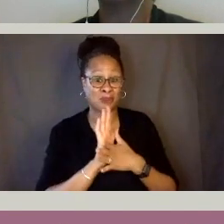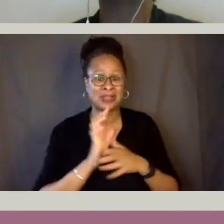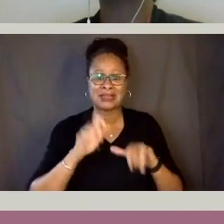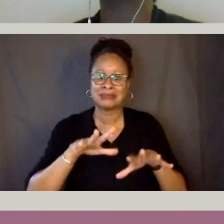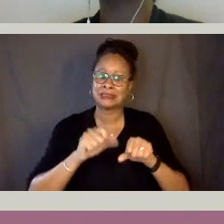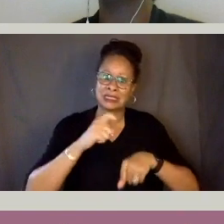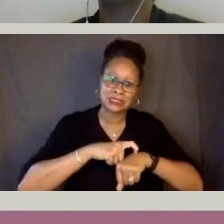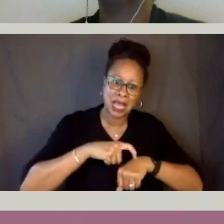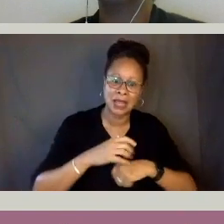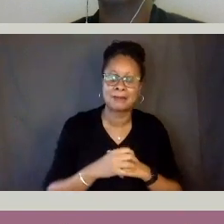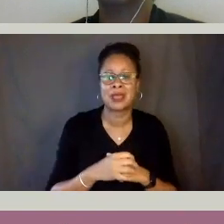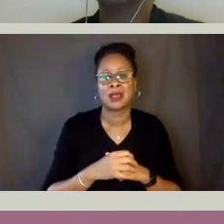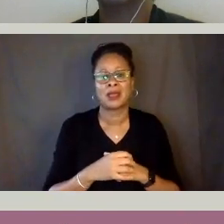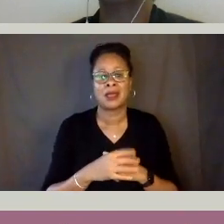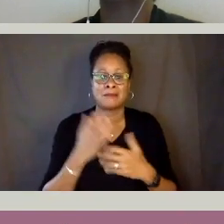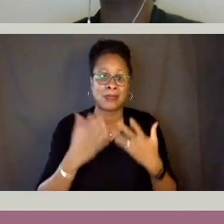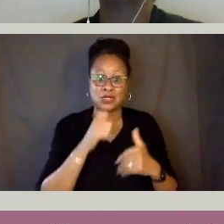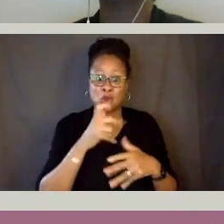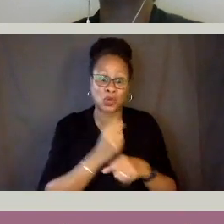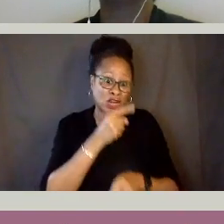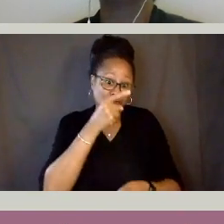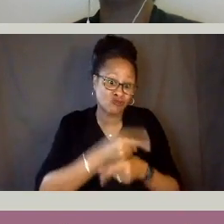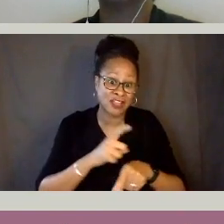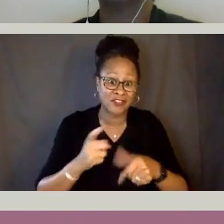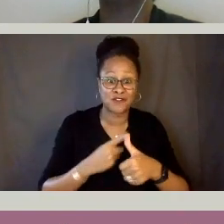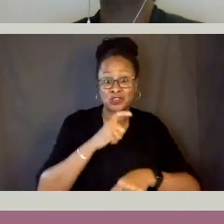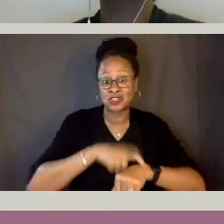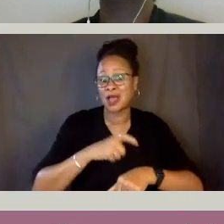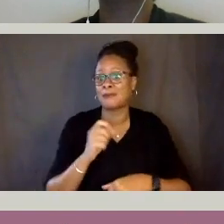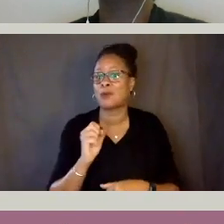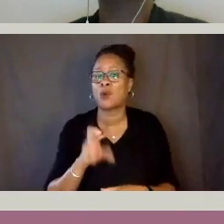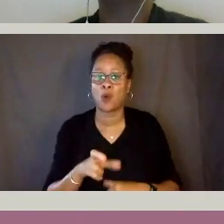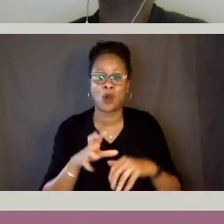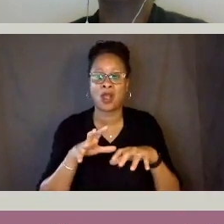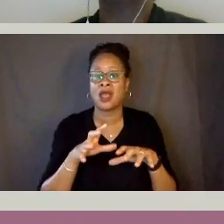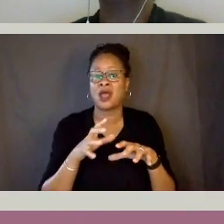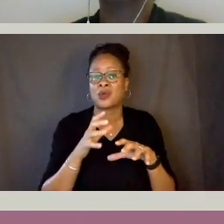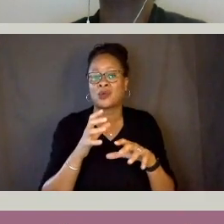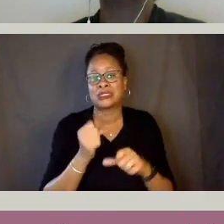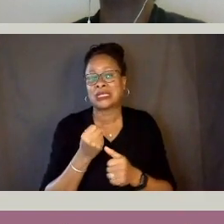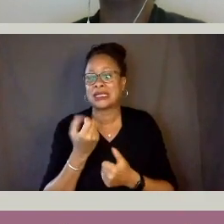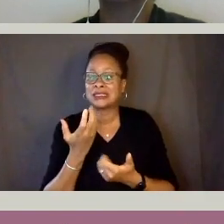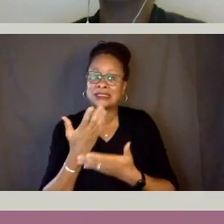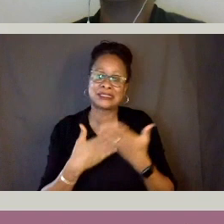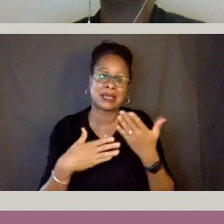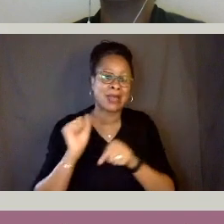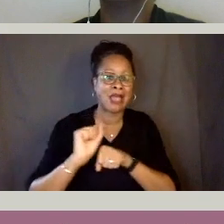And maybe we don't get it right on the first time, or we take some effort before we get to it.